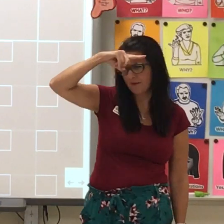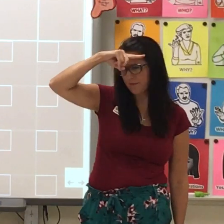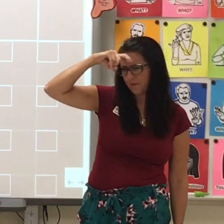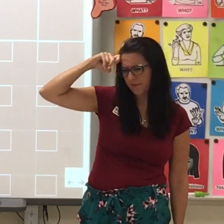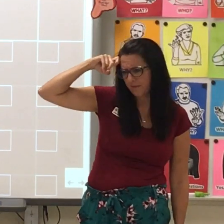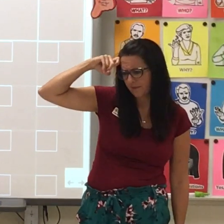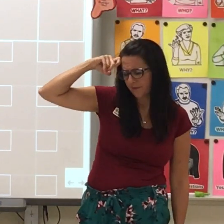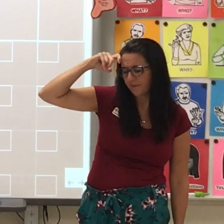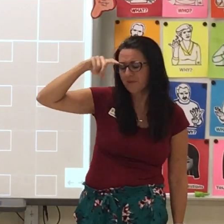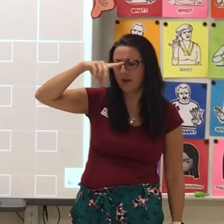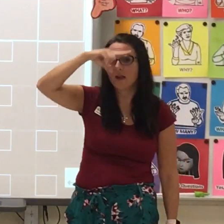What is that? Students: Summer